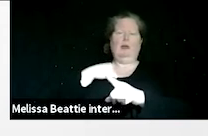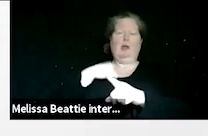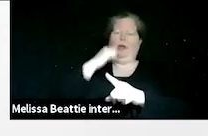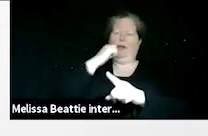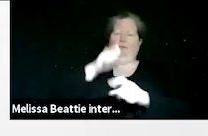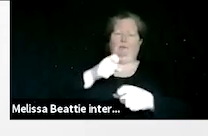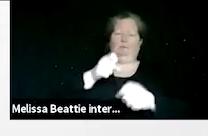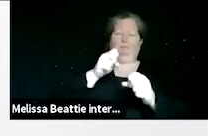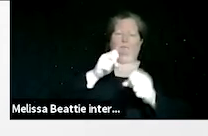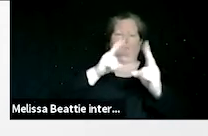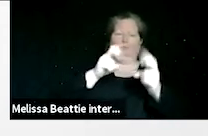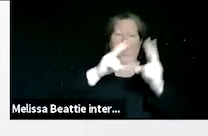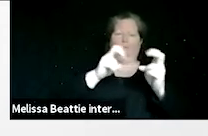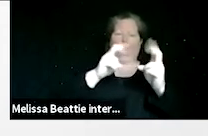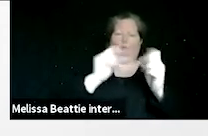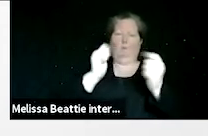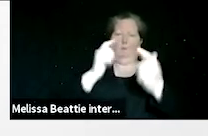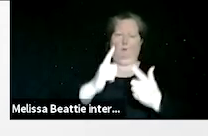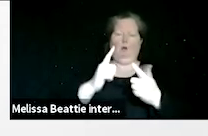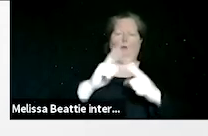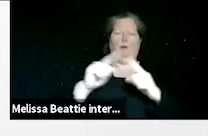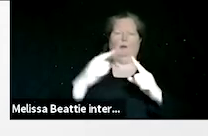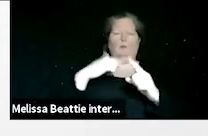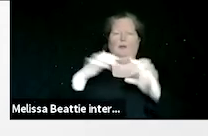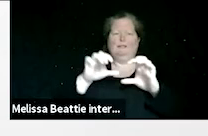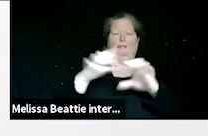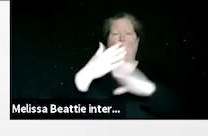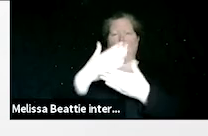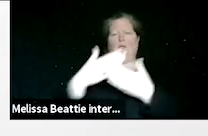Rick Mislan: So we did do some prep work for all of our speakers and